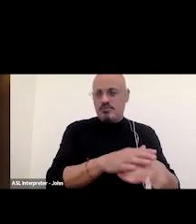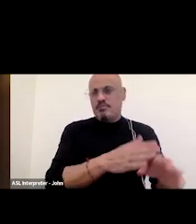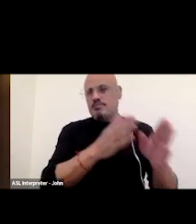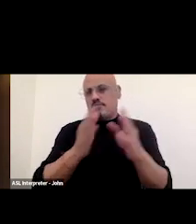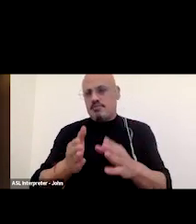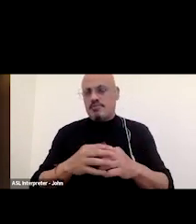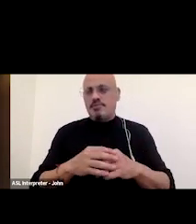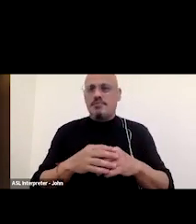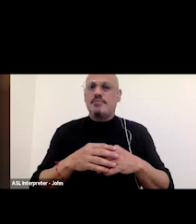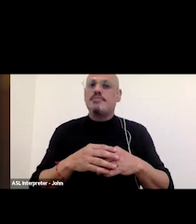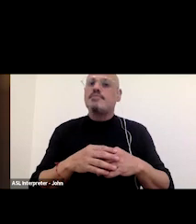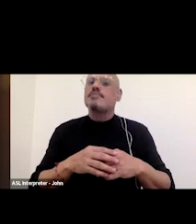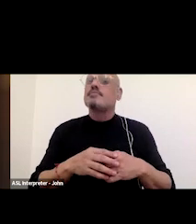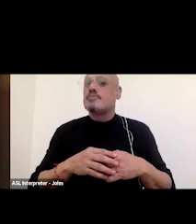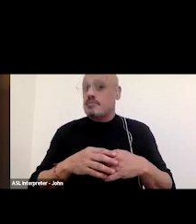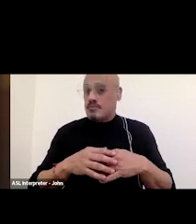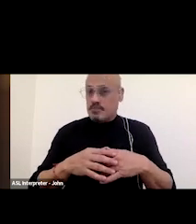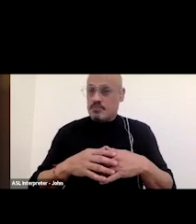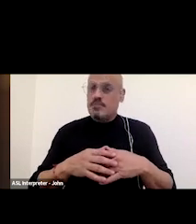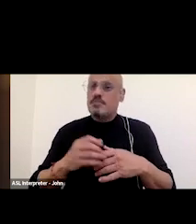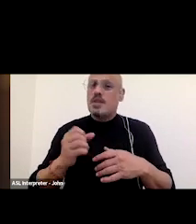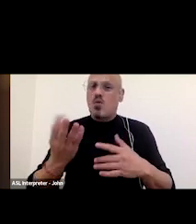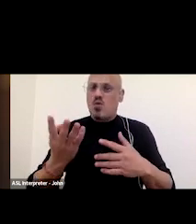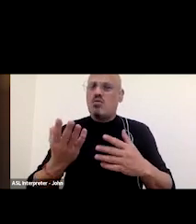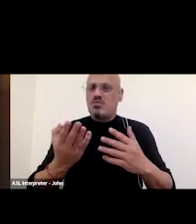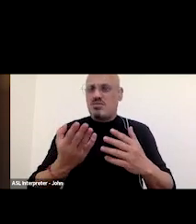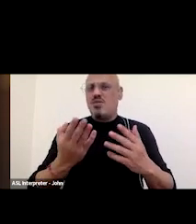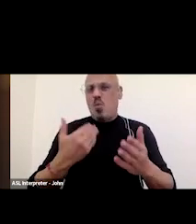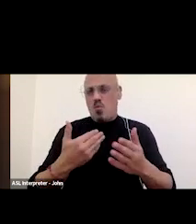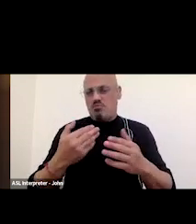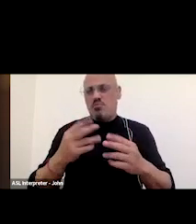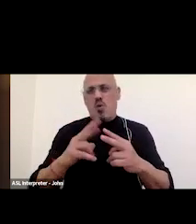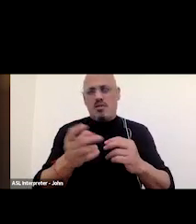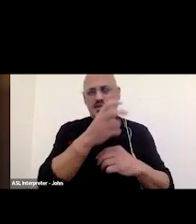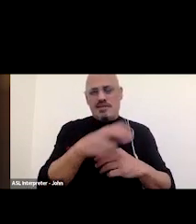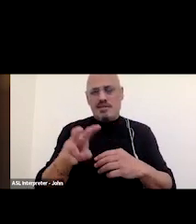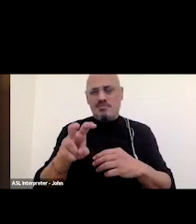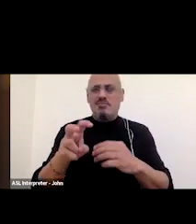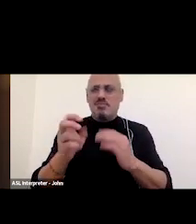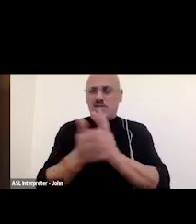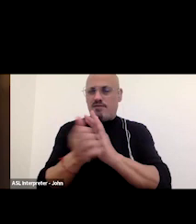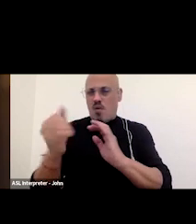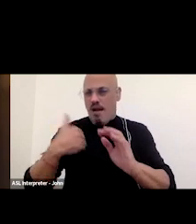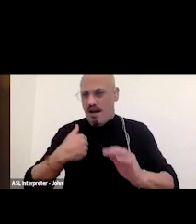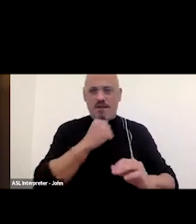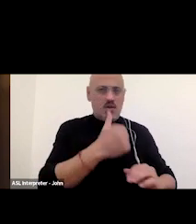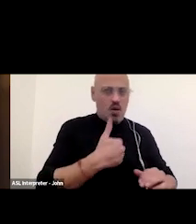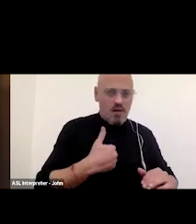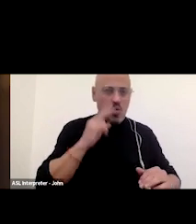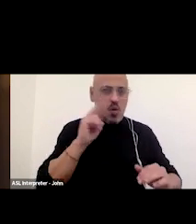and whether skills are transferrable or not. So we'll look at this. I provided you with the link,